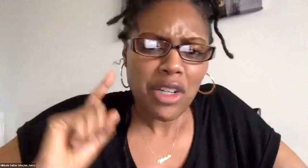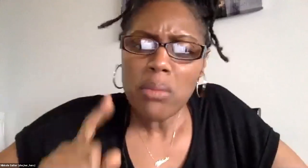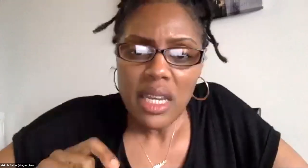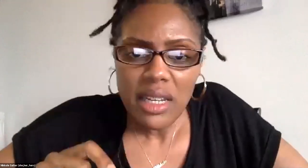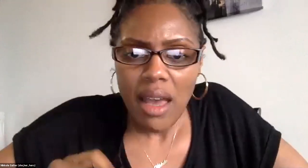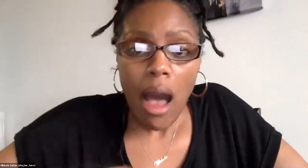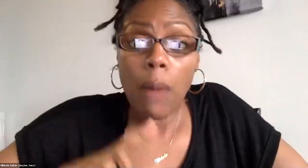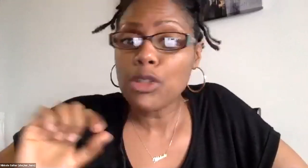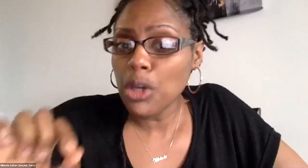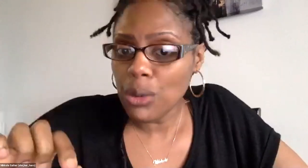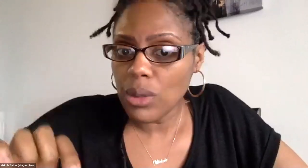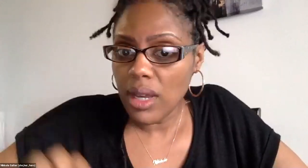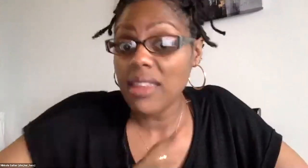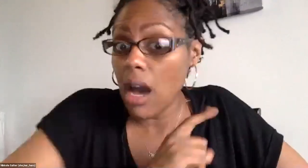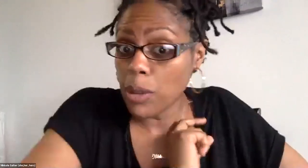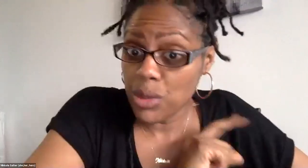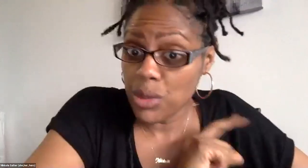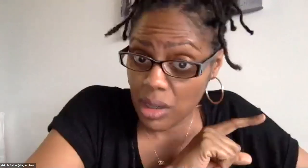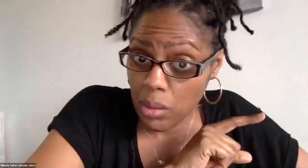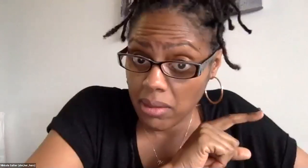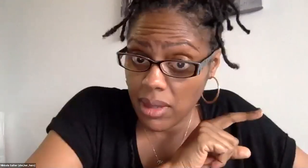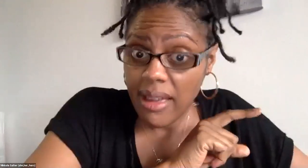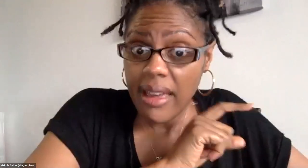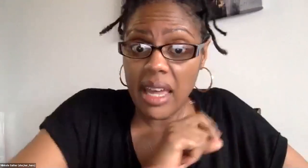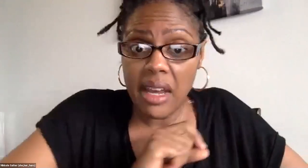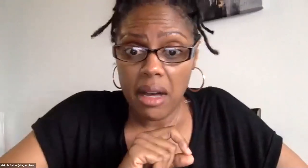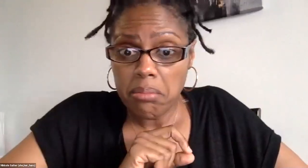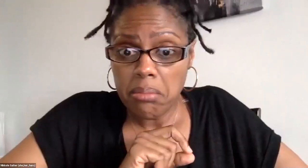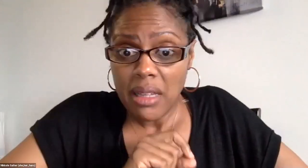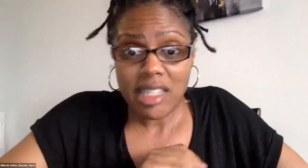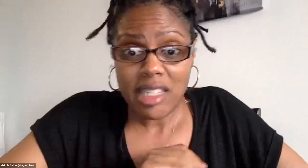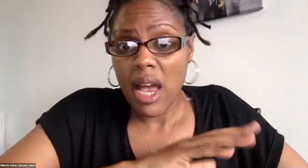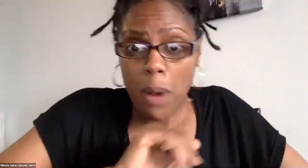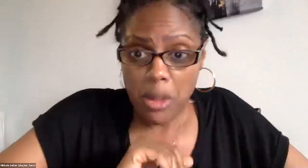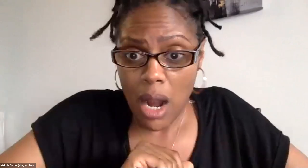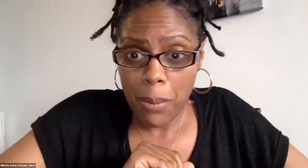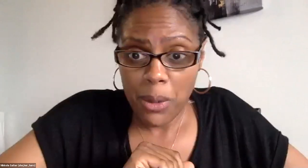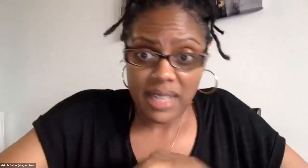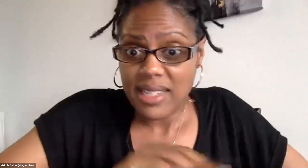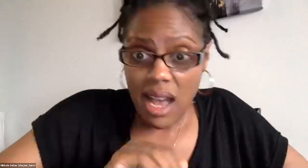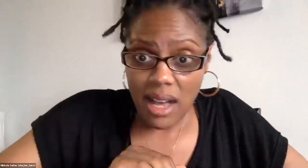I don't mean opportune in the opportunistic way, in a "Let's buy up all the property and stocks